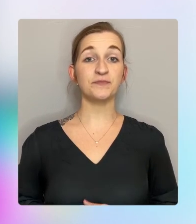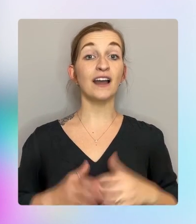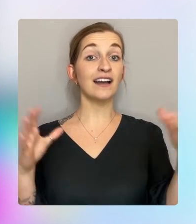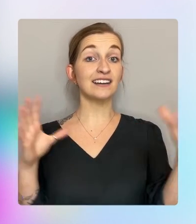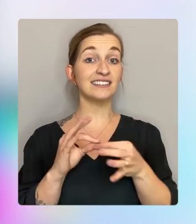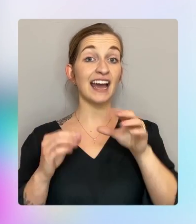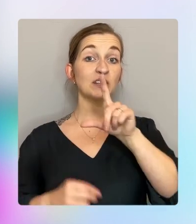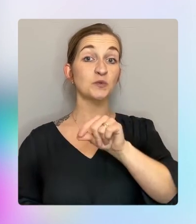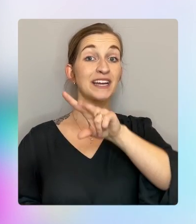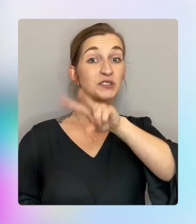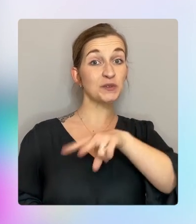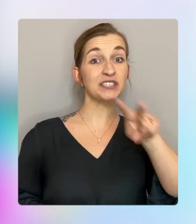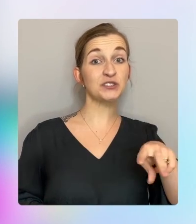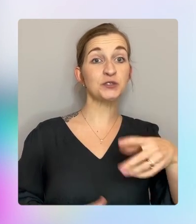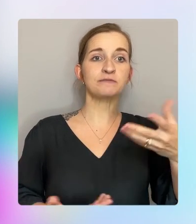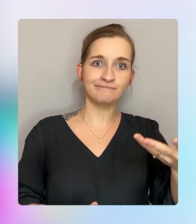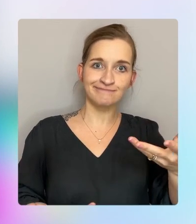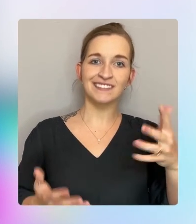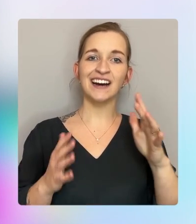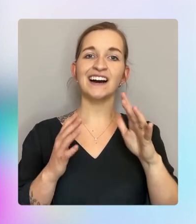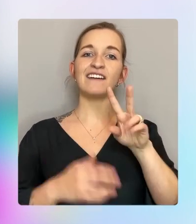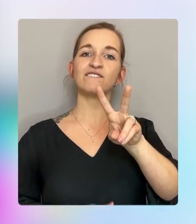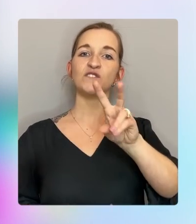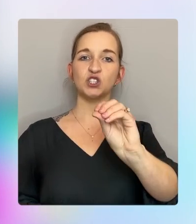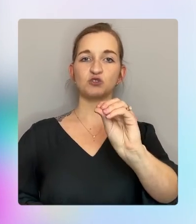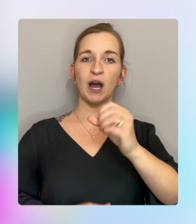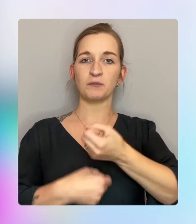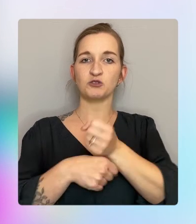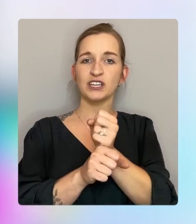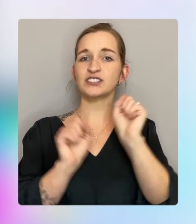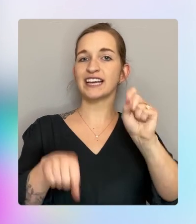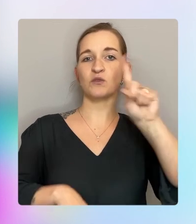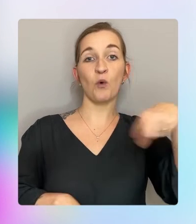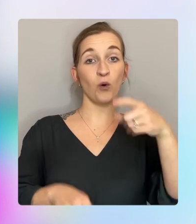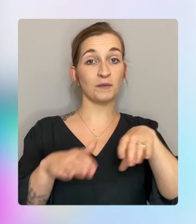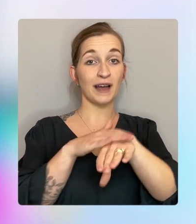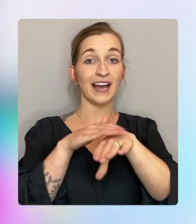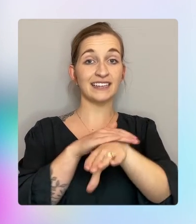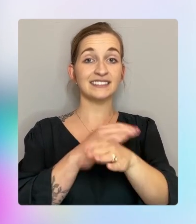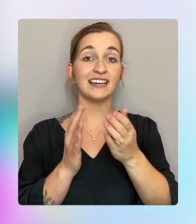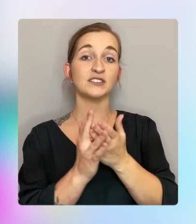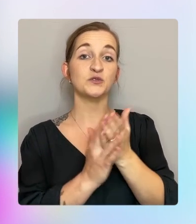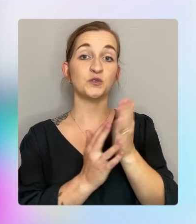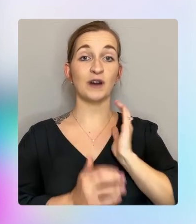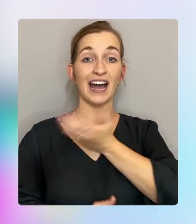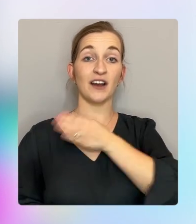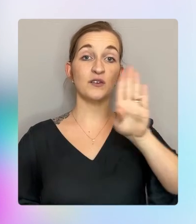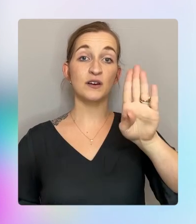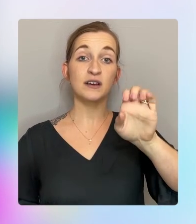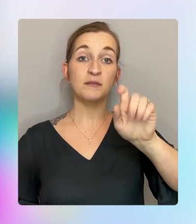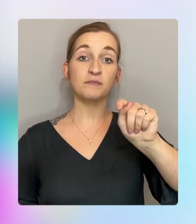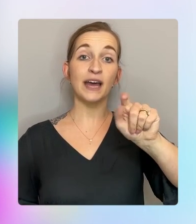As of Connect 2022, virtual object creation for Meta Spark Studio can only be accessed through our beta program.